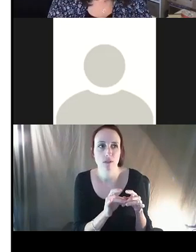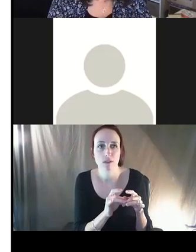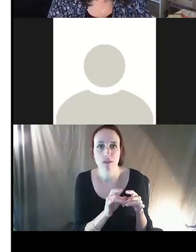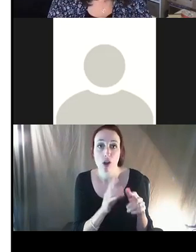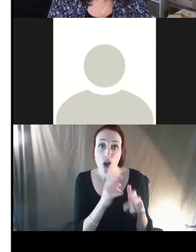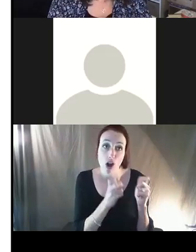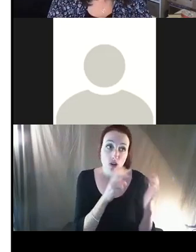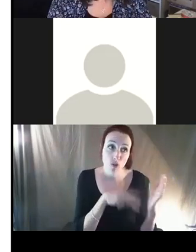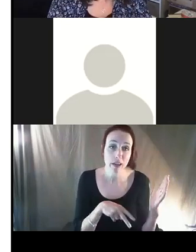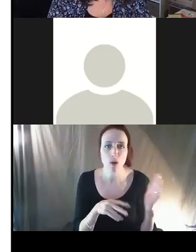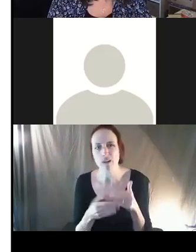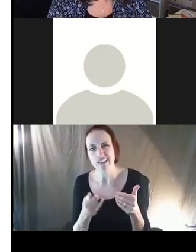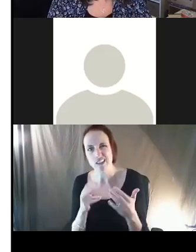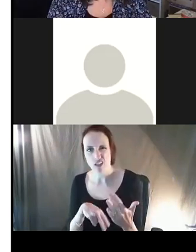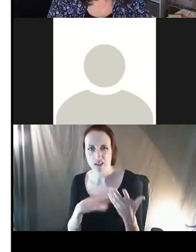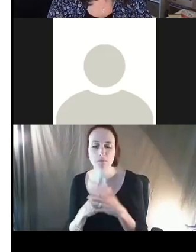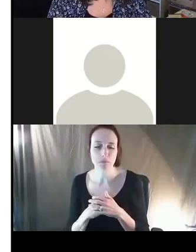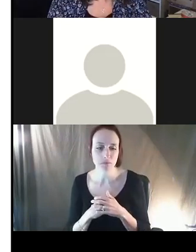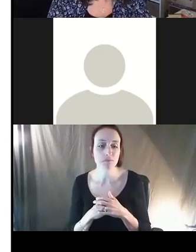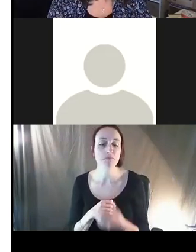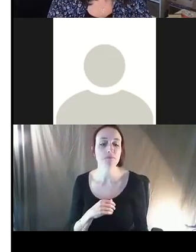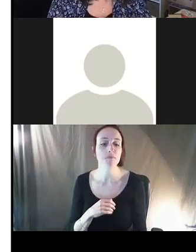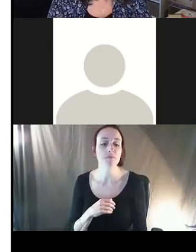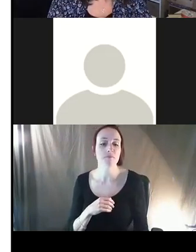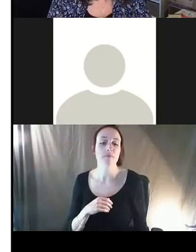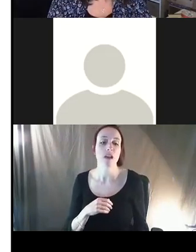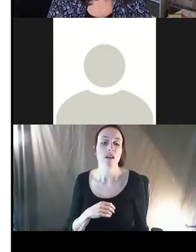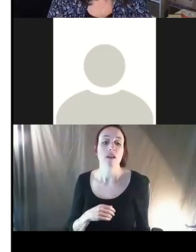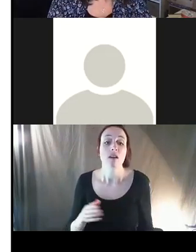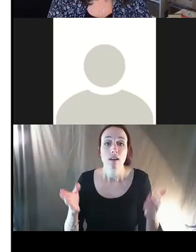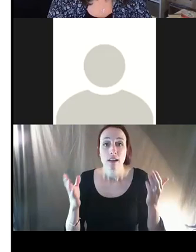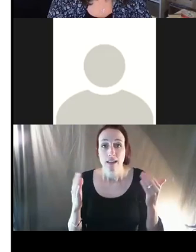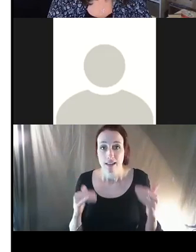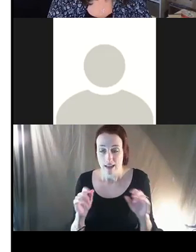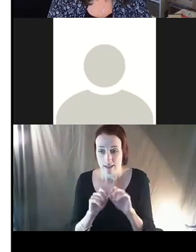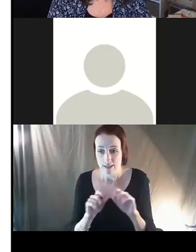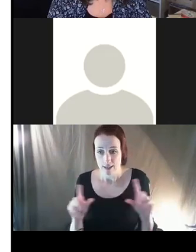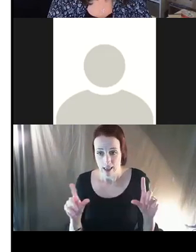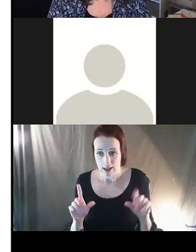We are going to go to the next slide, and we will confess that we always plan a hands-on activity